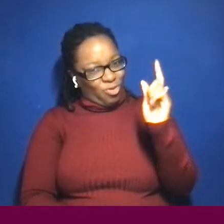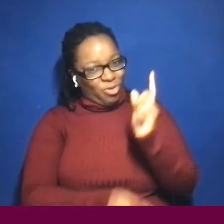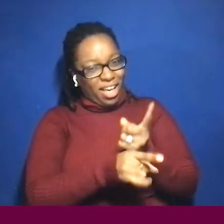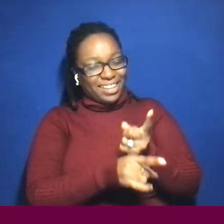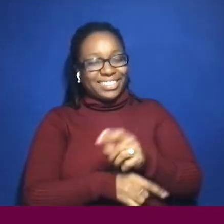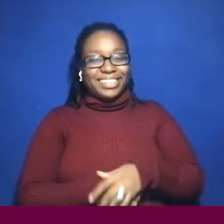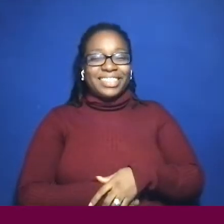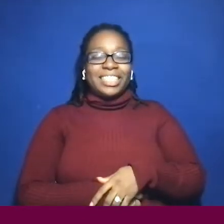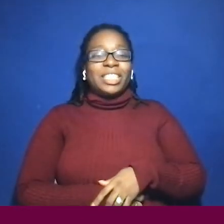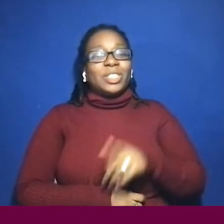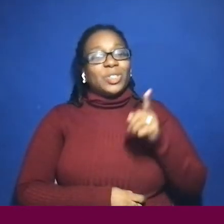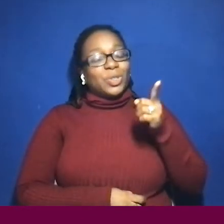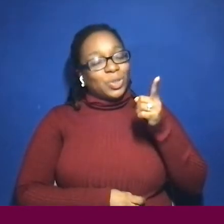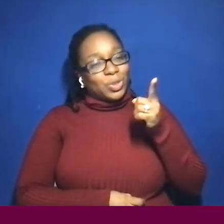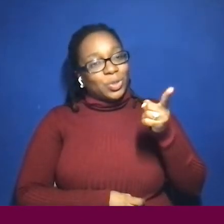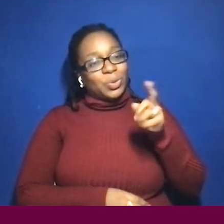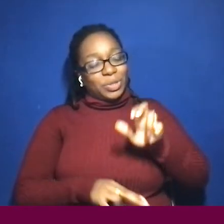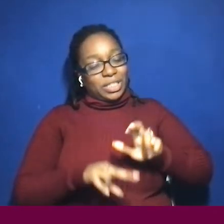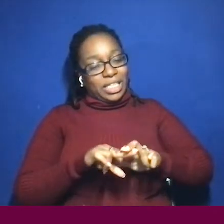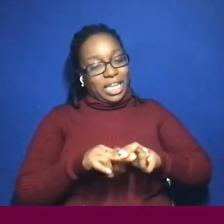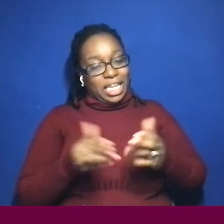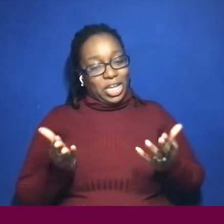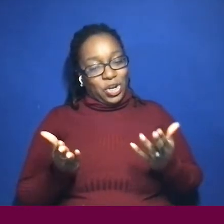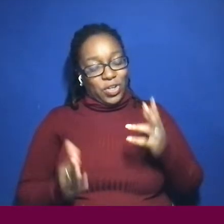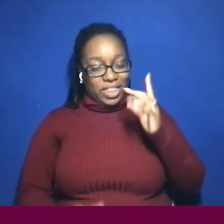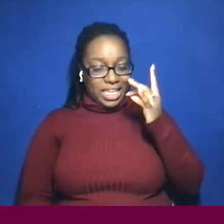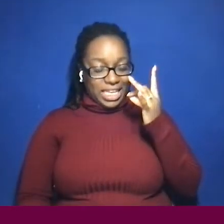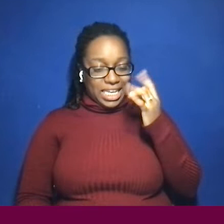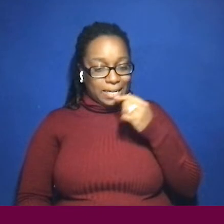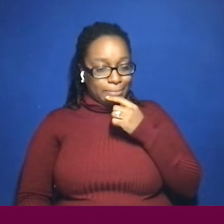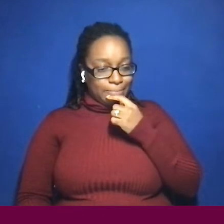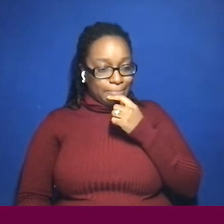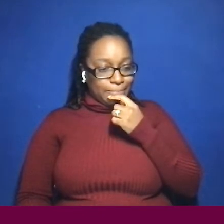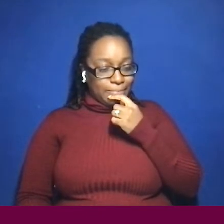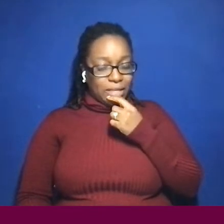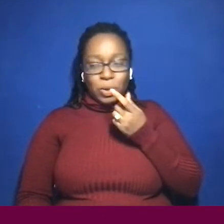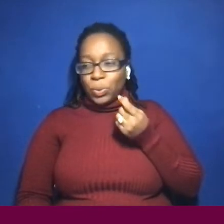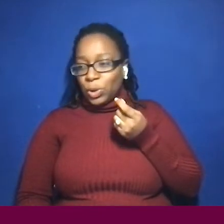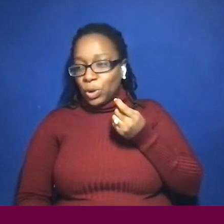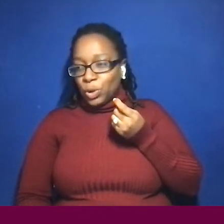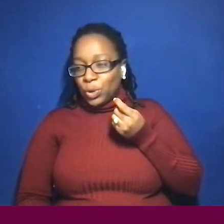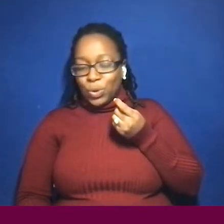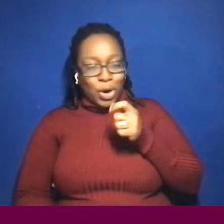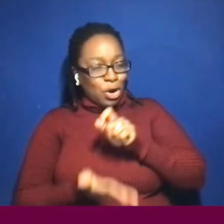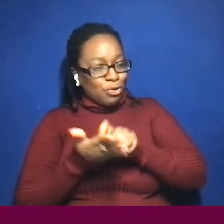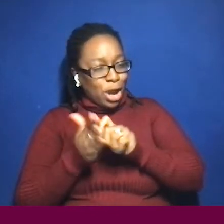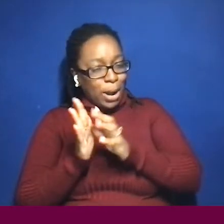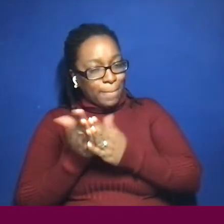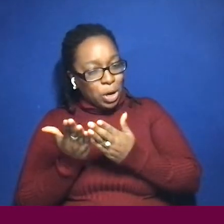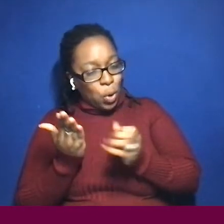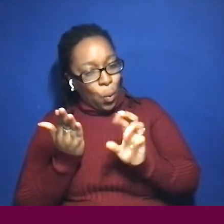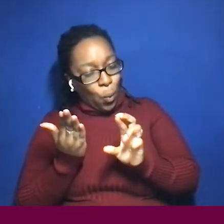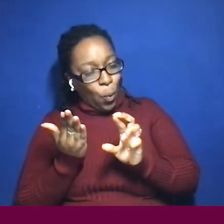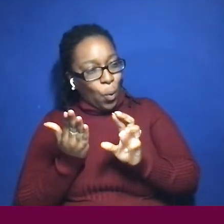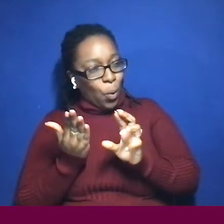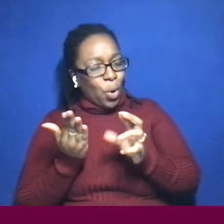as you were sitting here thinking, "Do I have to write a book? Do I have to... What